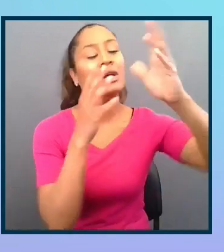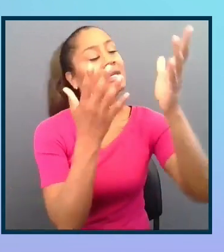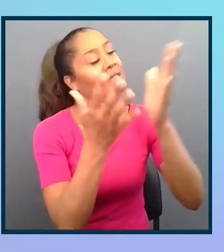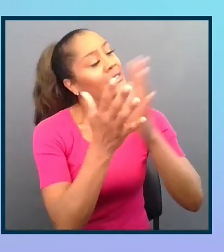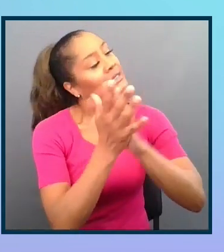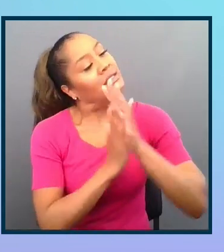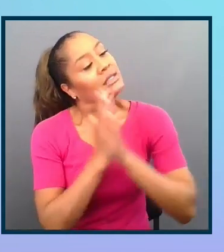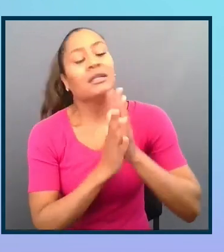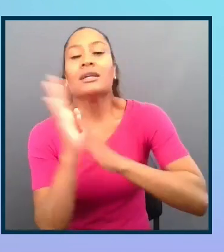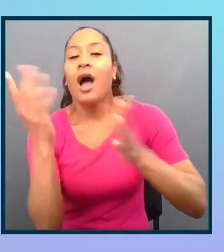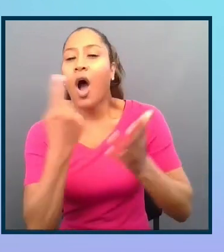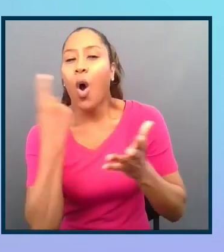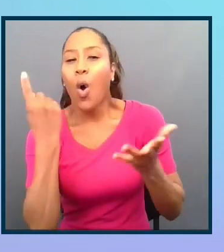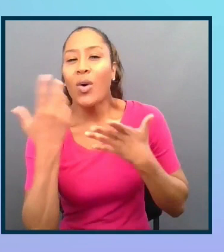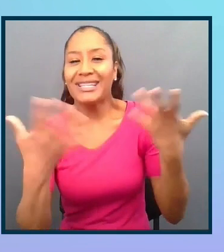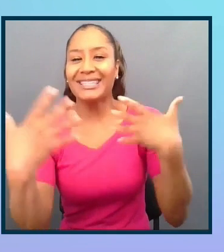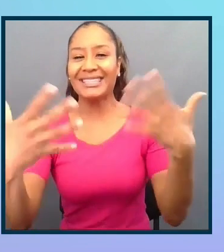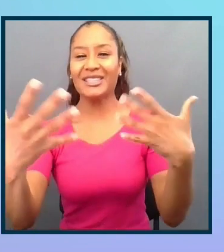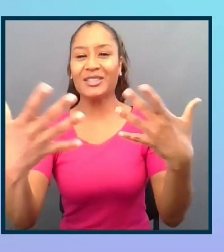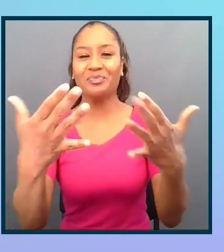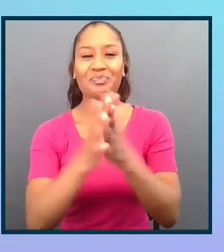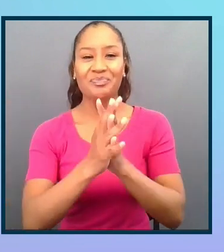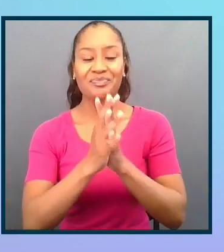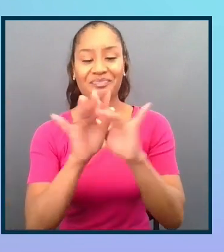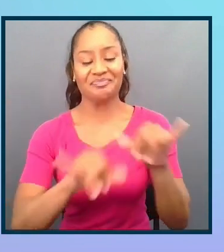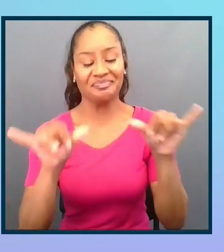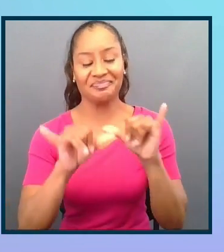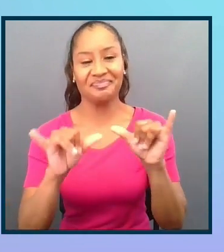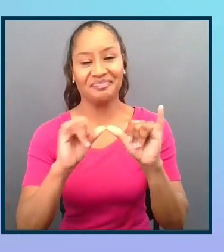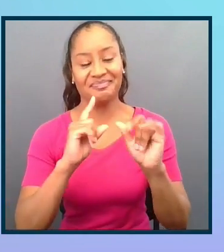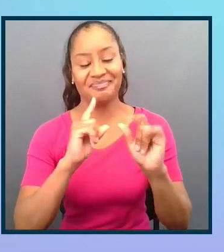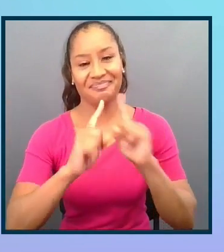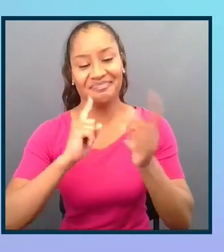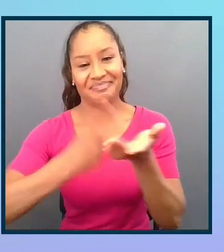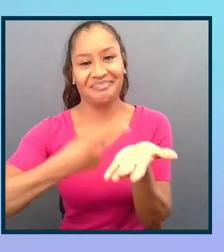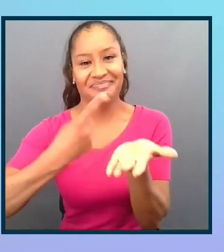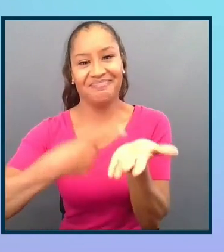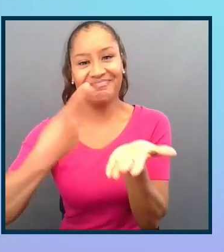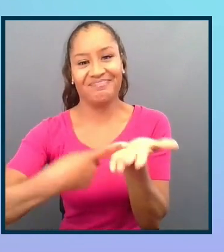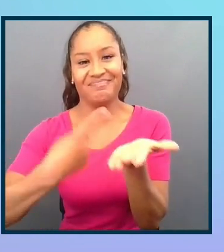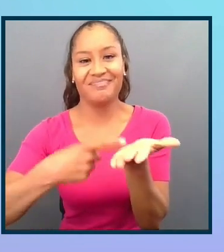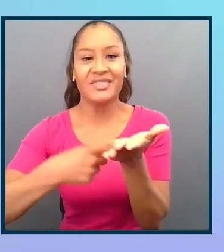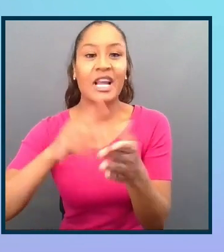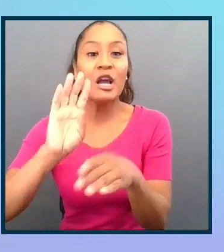there's always that ever perpetual conversation around. The business case for accessibility.